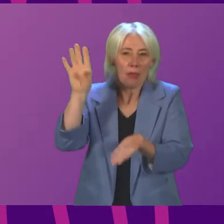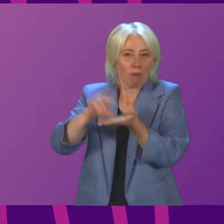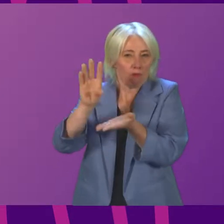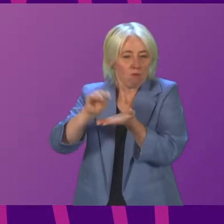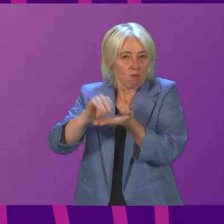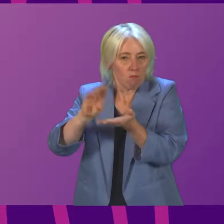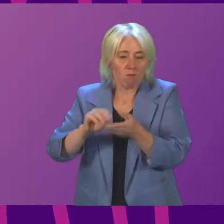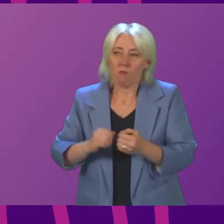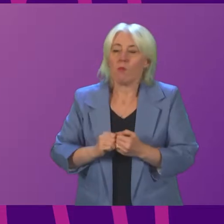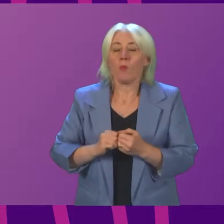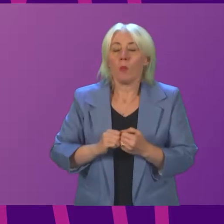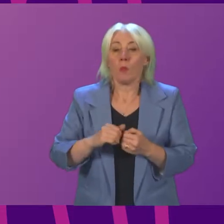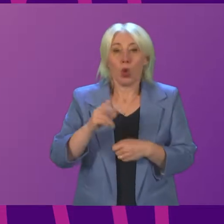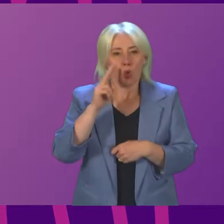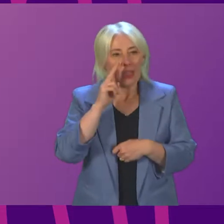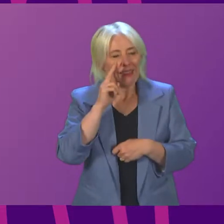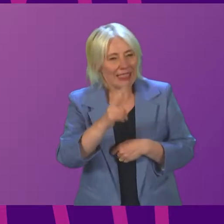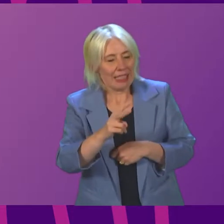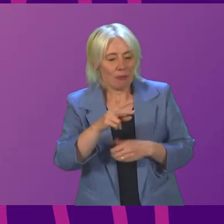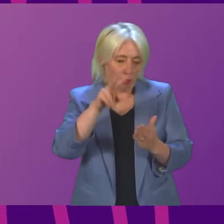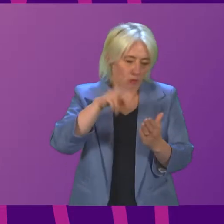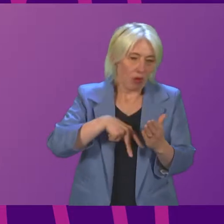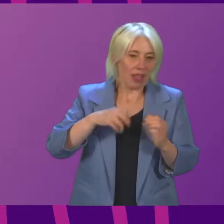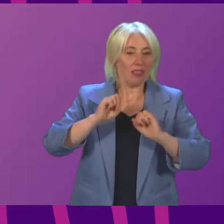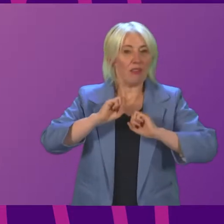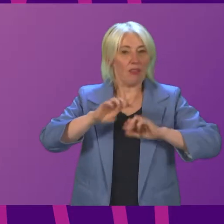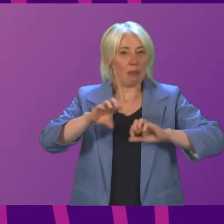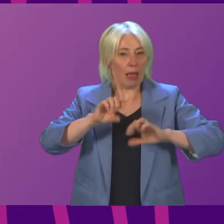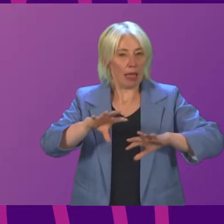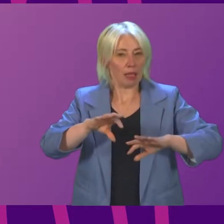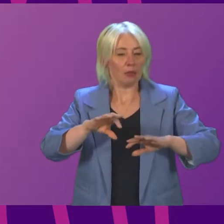The member will have seen and read the feedback from those who have been attending football